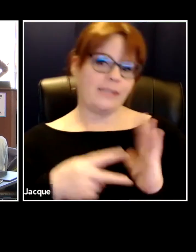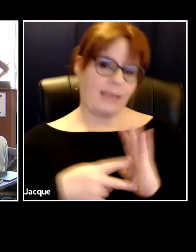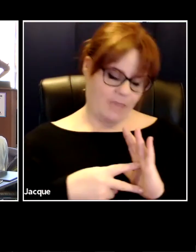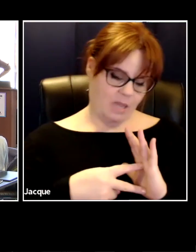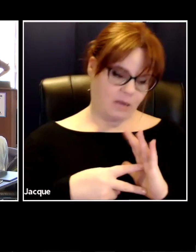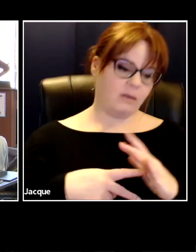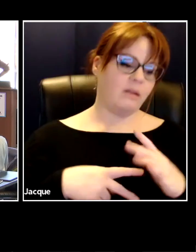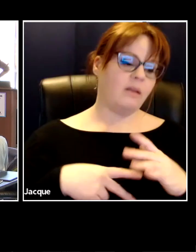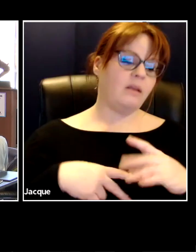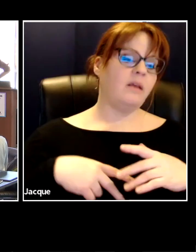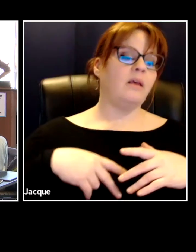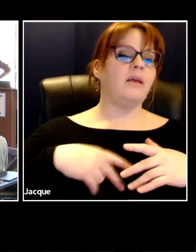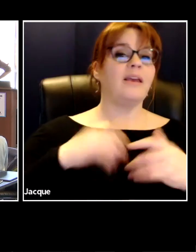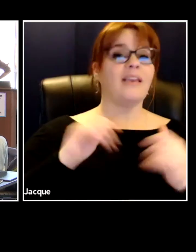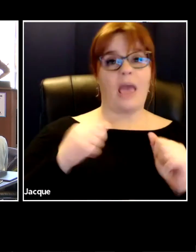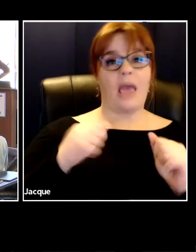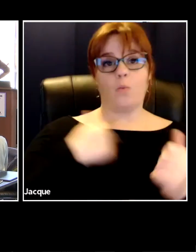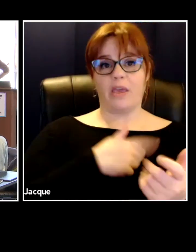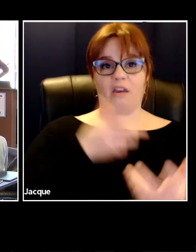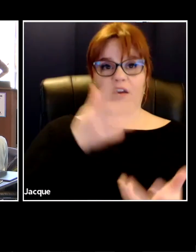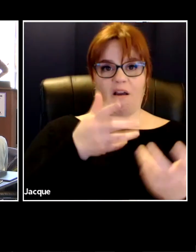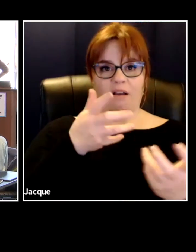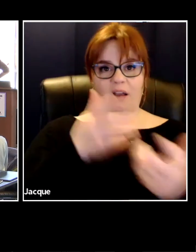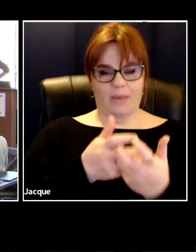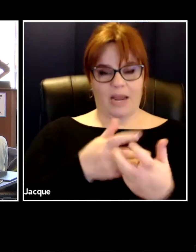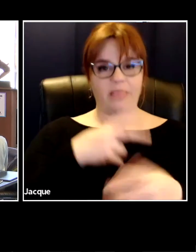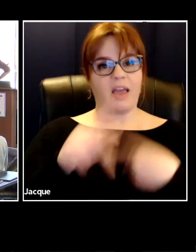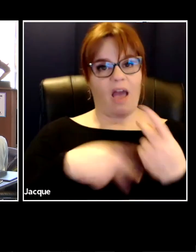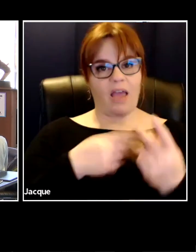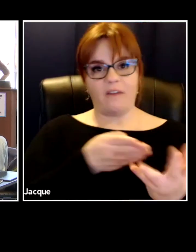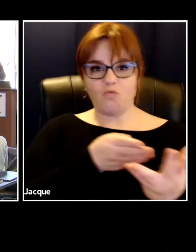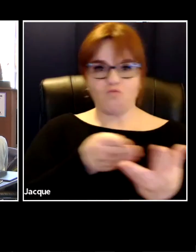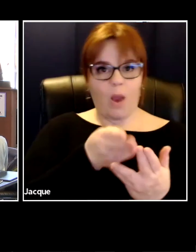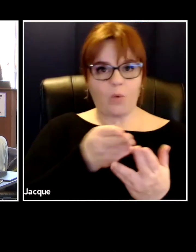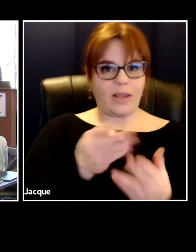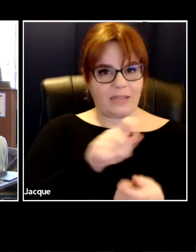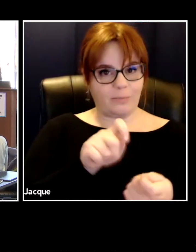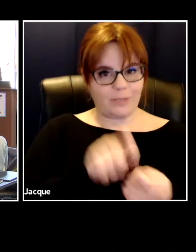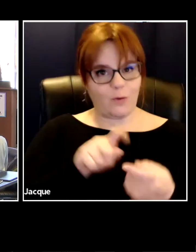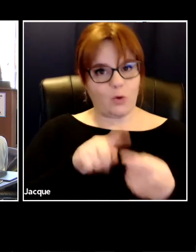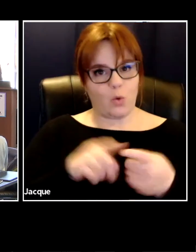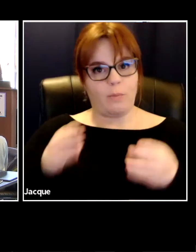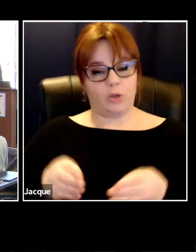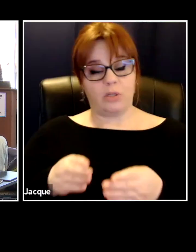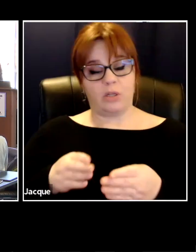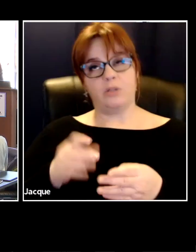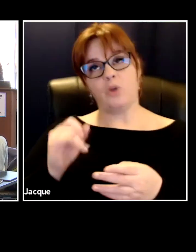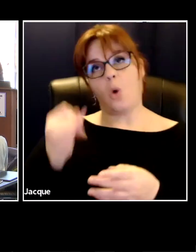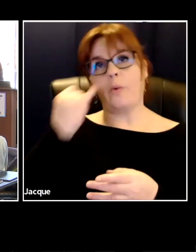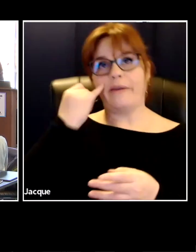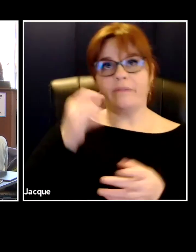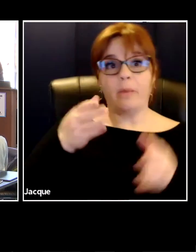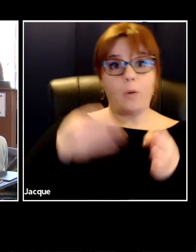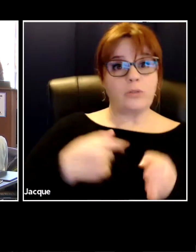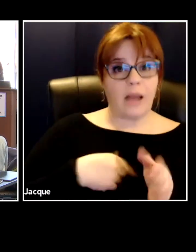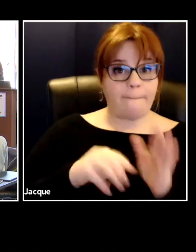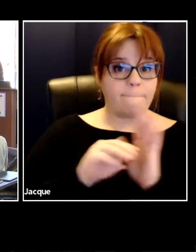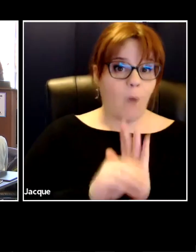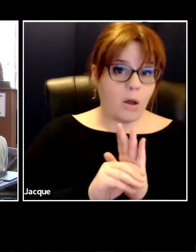the kind of routing that's very specific to like, oh, the person I'm modeling needs curb ramps but